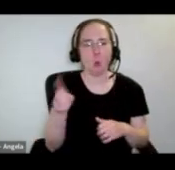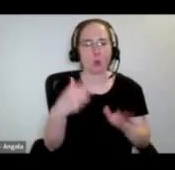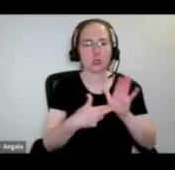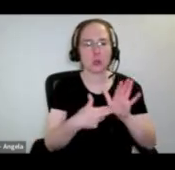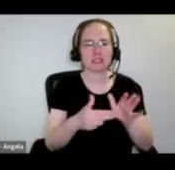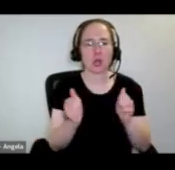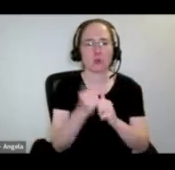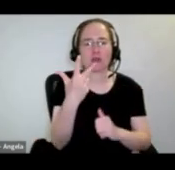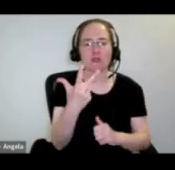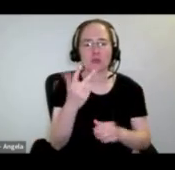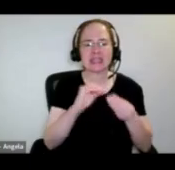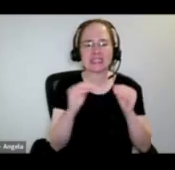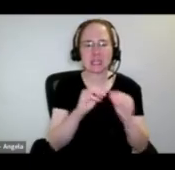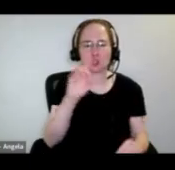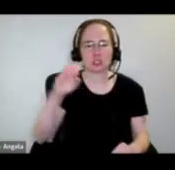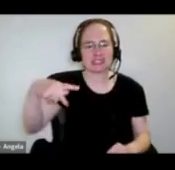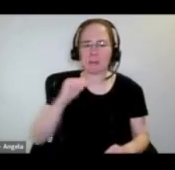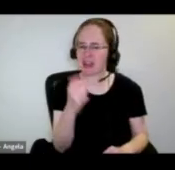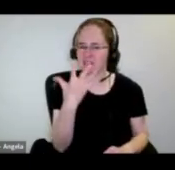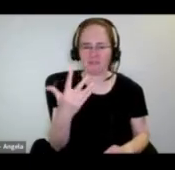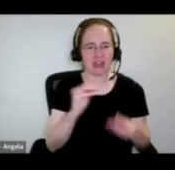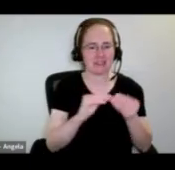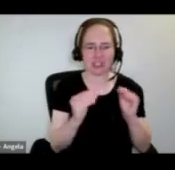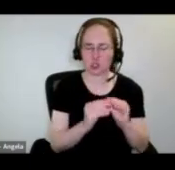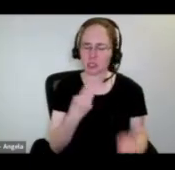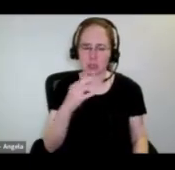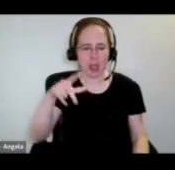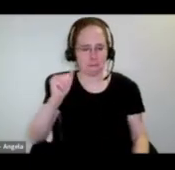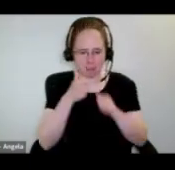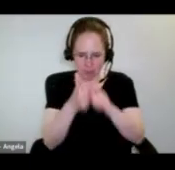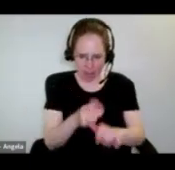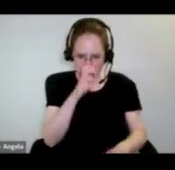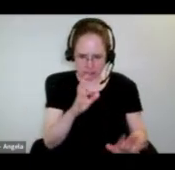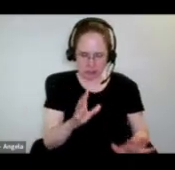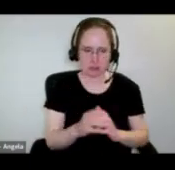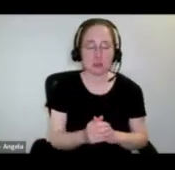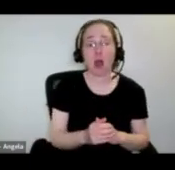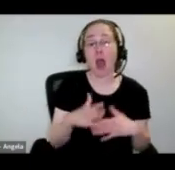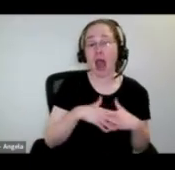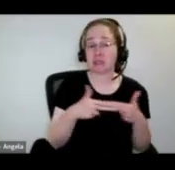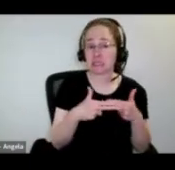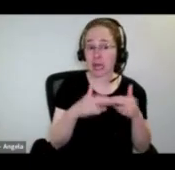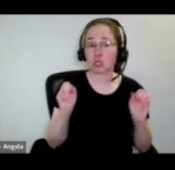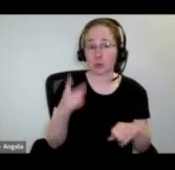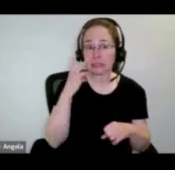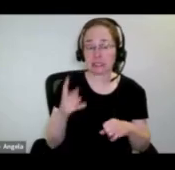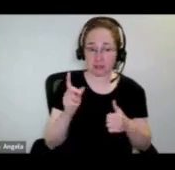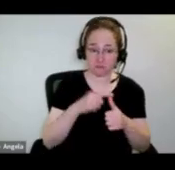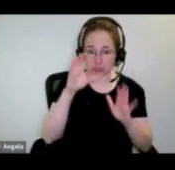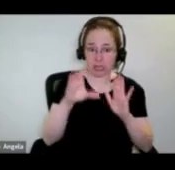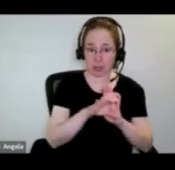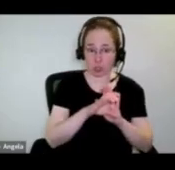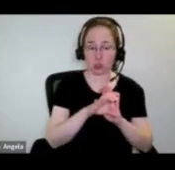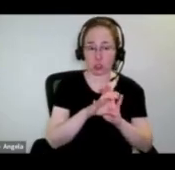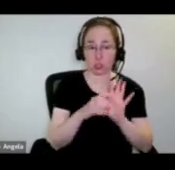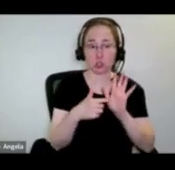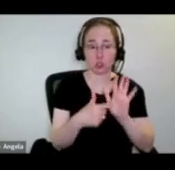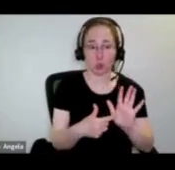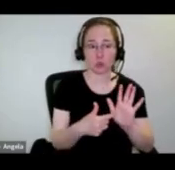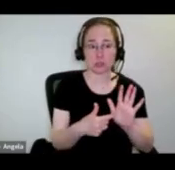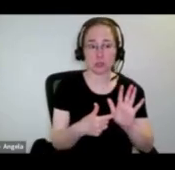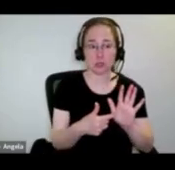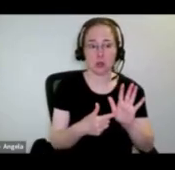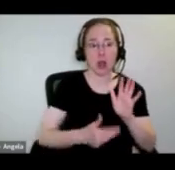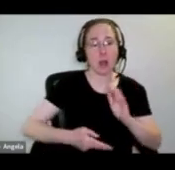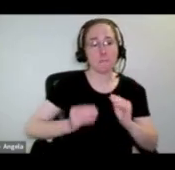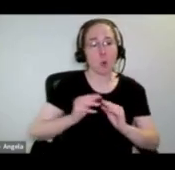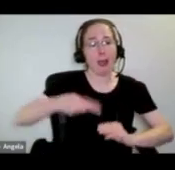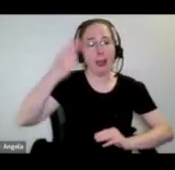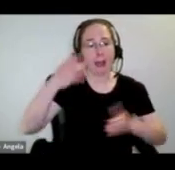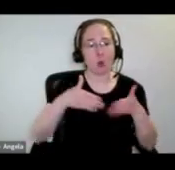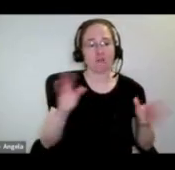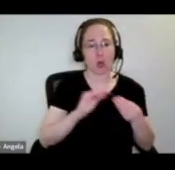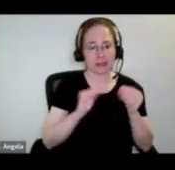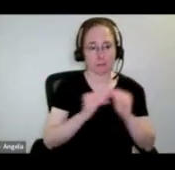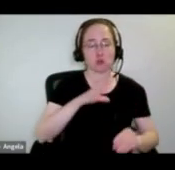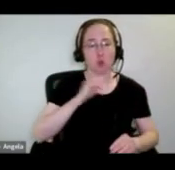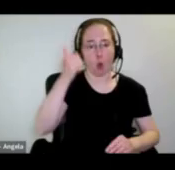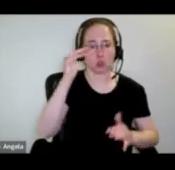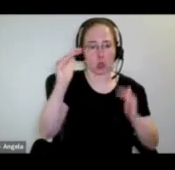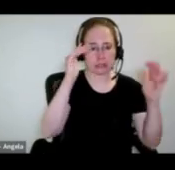David Watkins: And this is why the residential data is only represented to a 3-digit zip code, not 5 digits HIPAA compliance. So on… but on this slide, you can see the first image shows